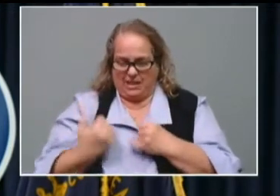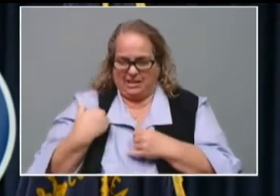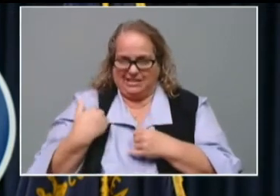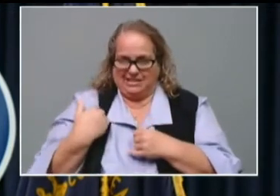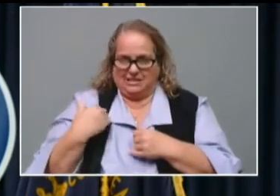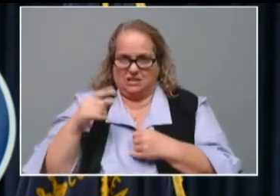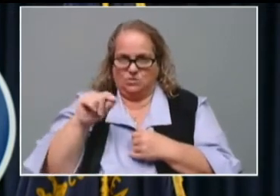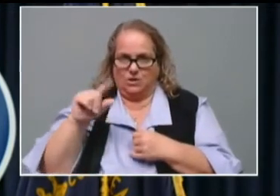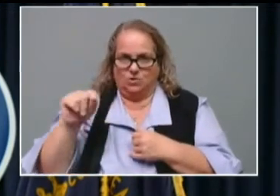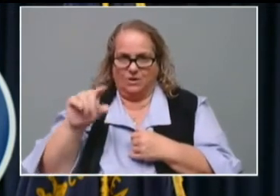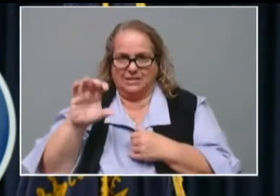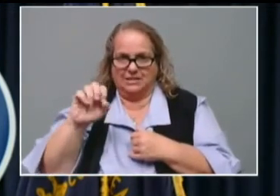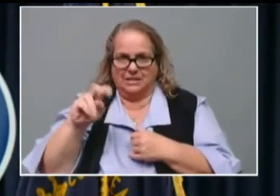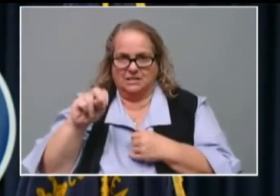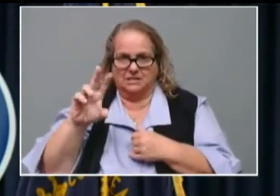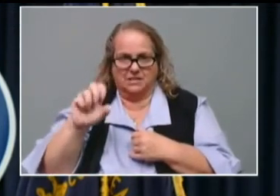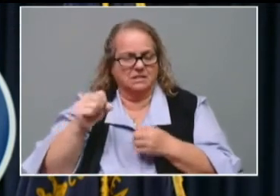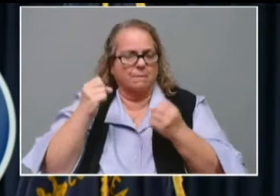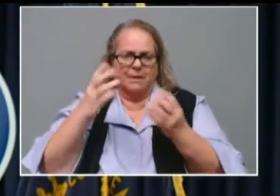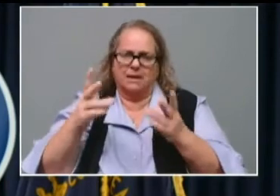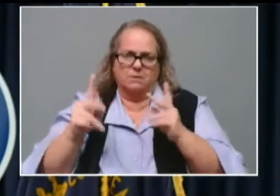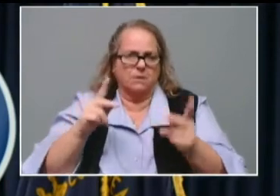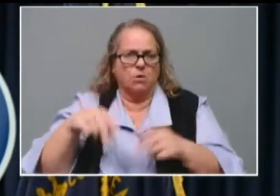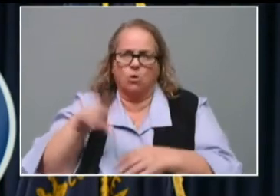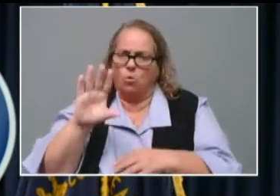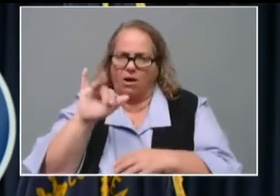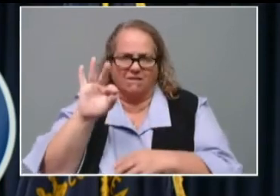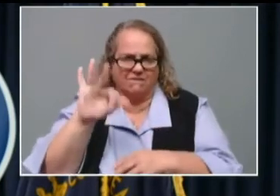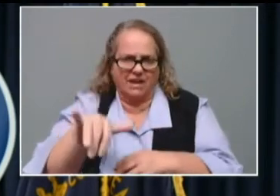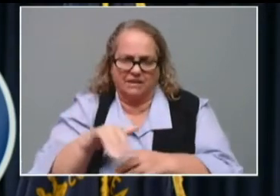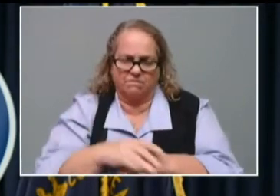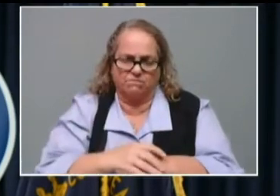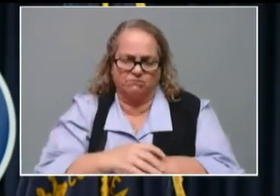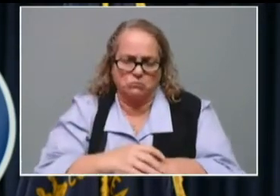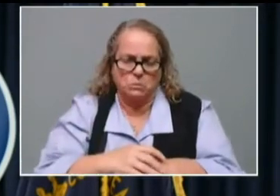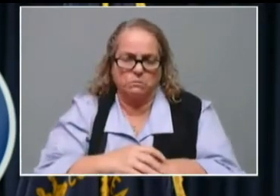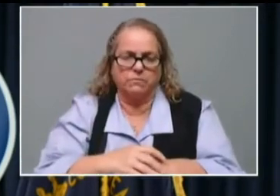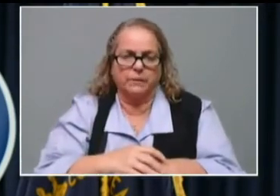qualify. Currently a number of Kentucky ins that have received a booster that